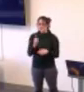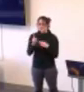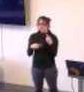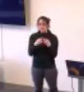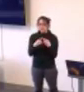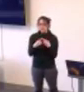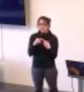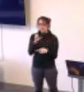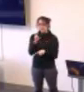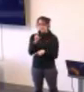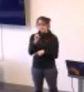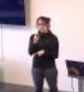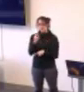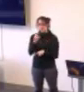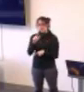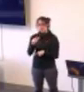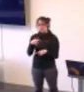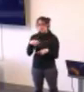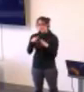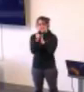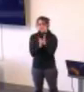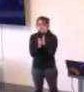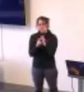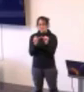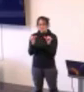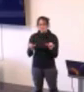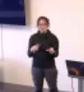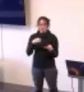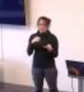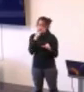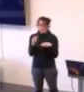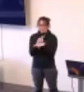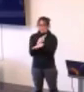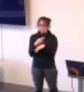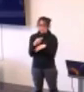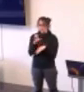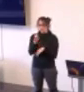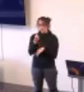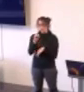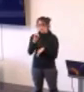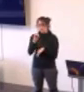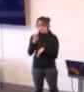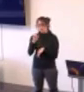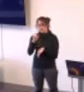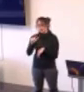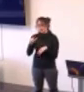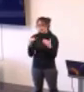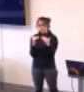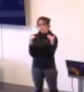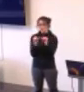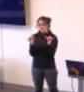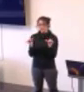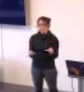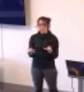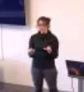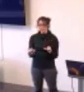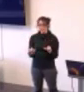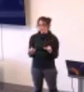You'll notice that I don't use criminal justice system. It's really important that we're really careful with language